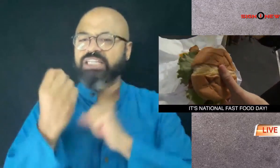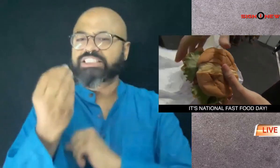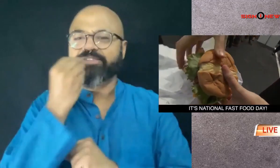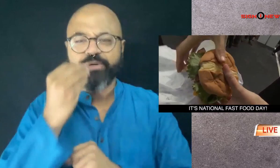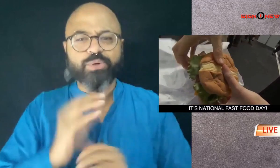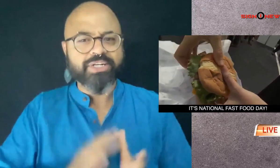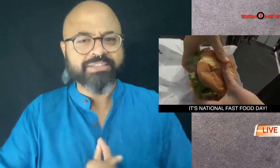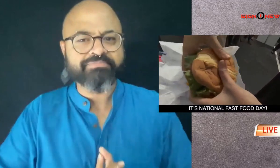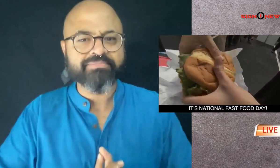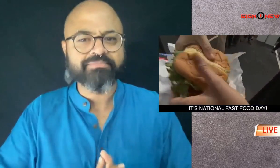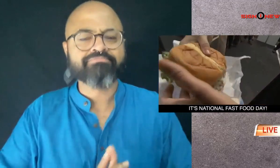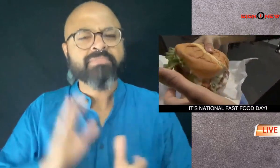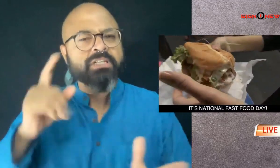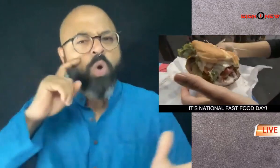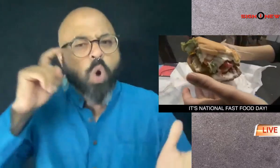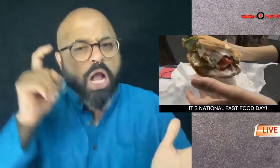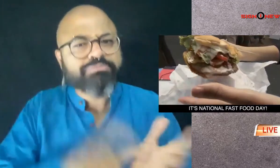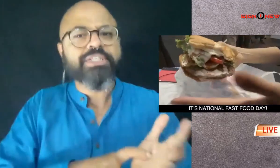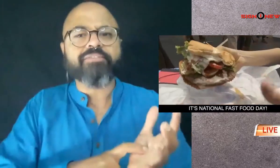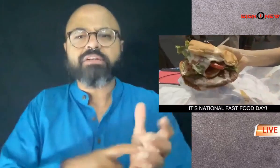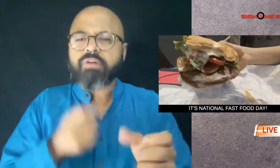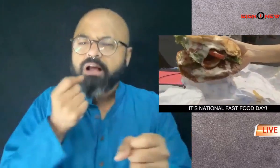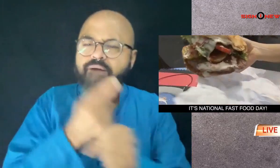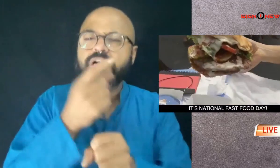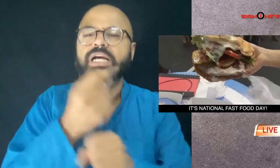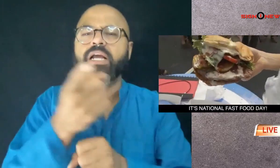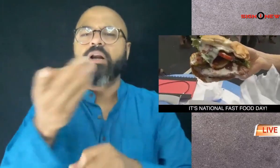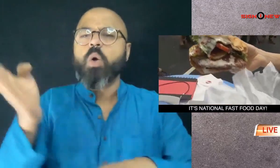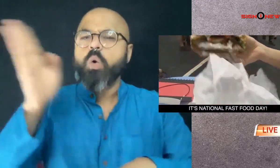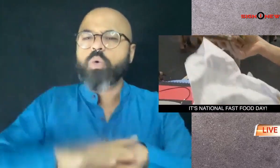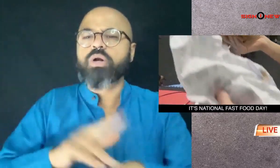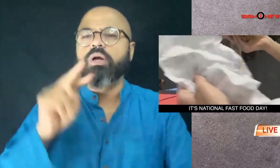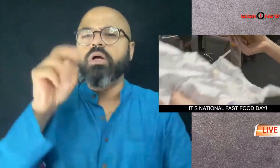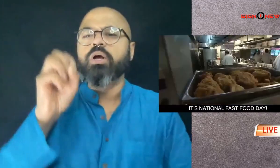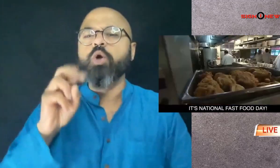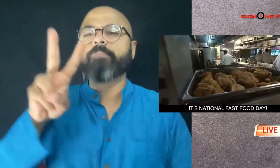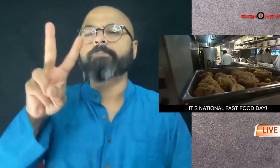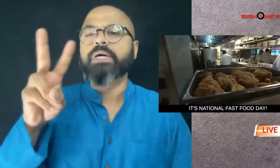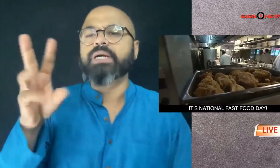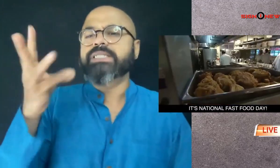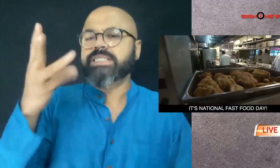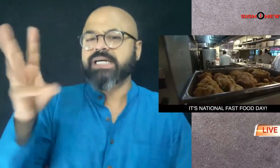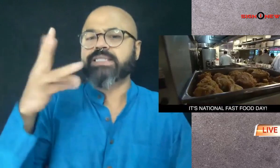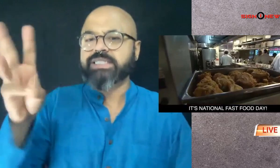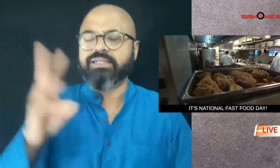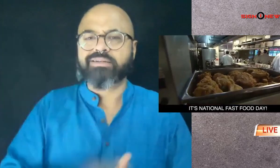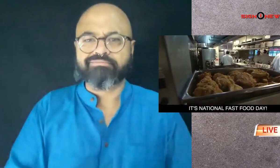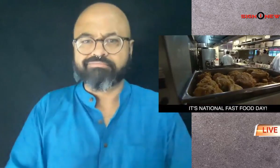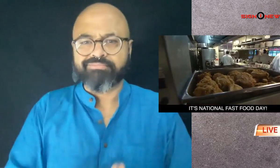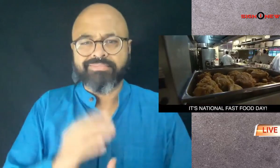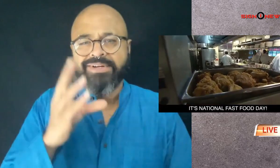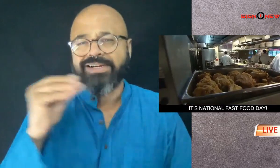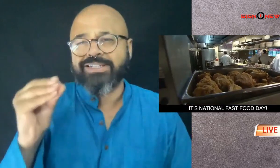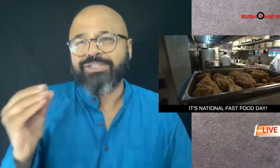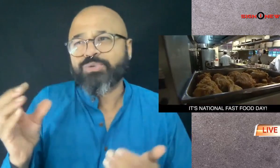of avoiding fast food but national fast food day is observed every year on November 16